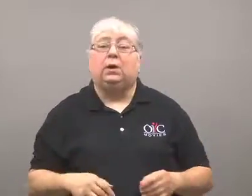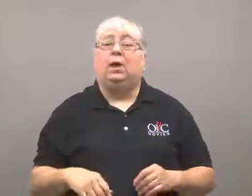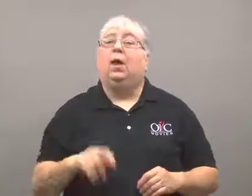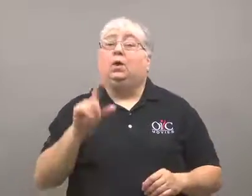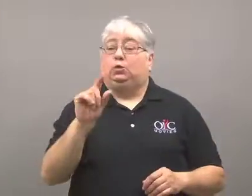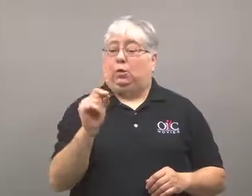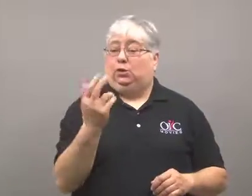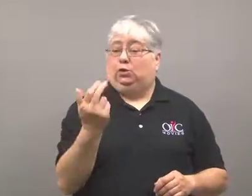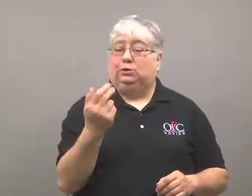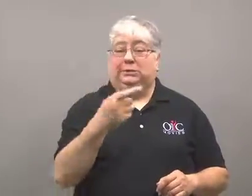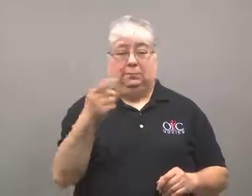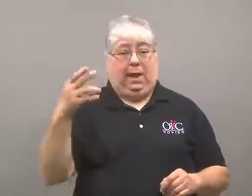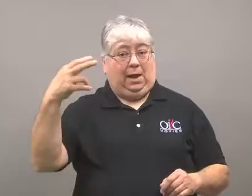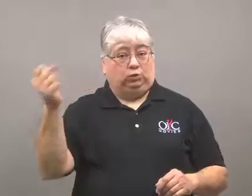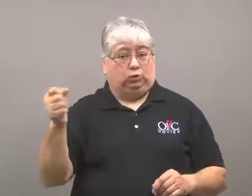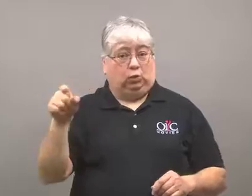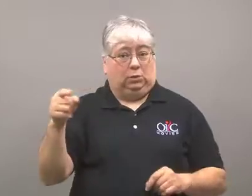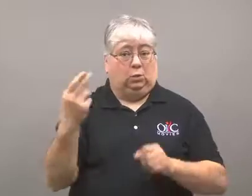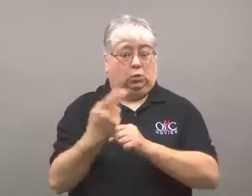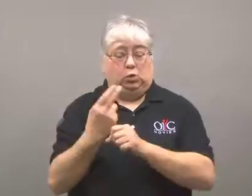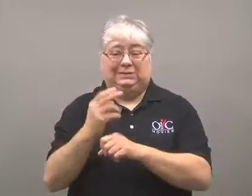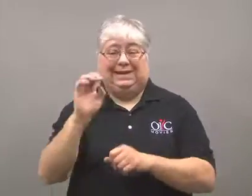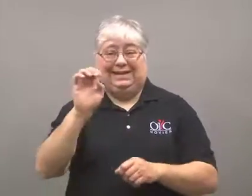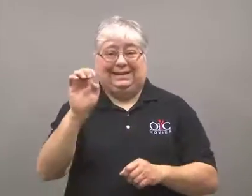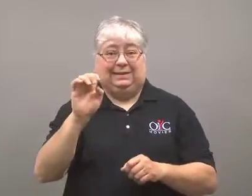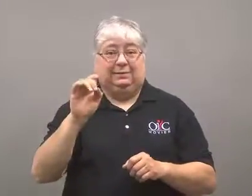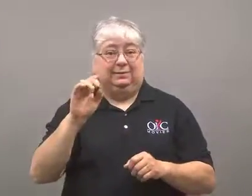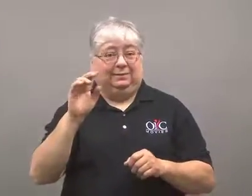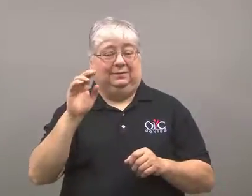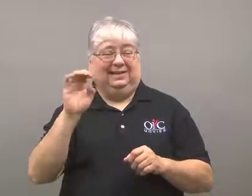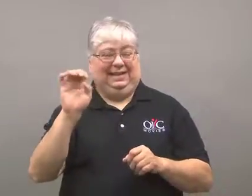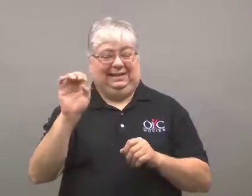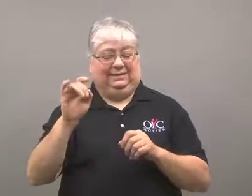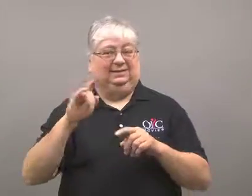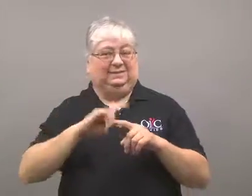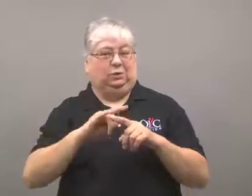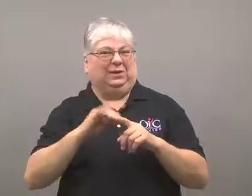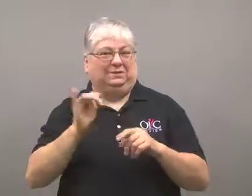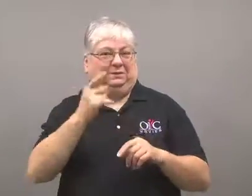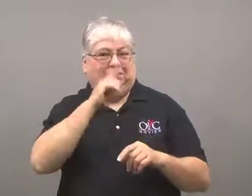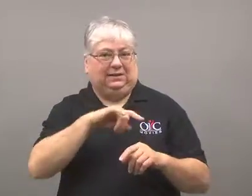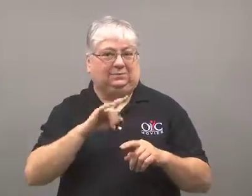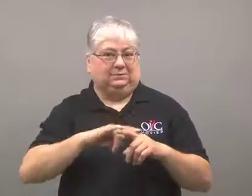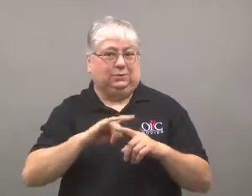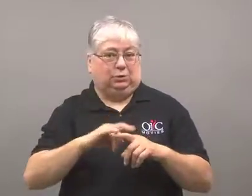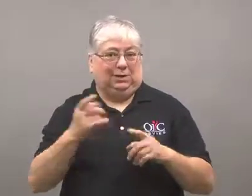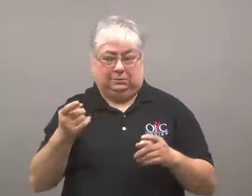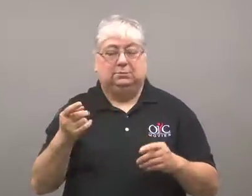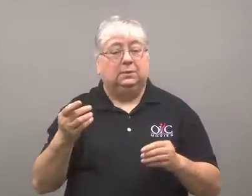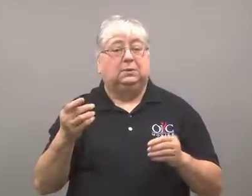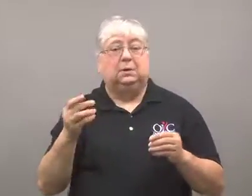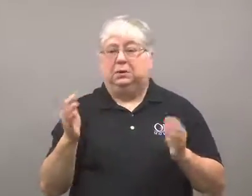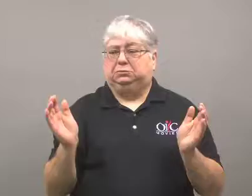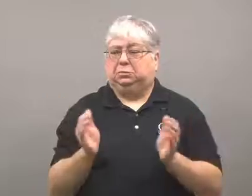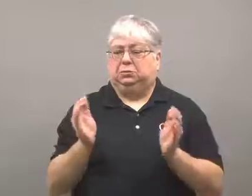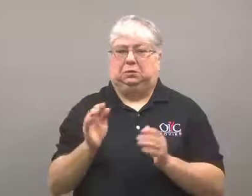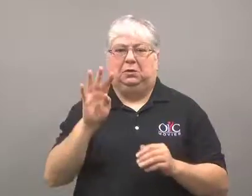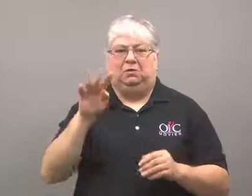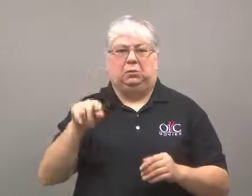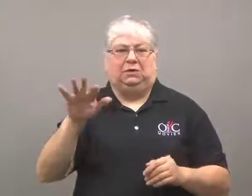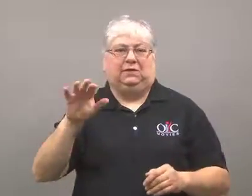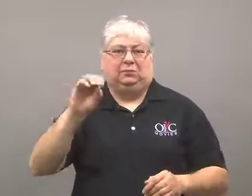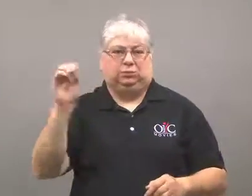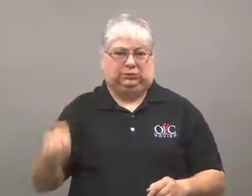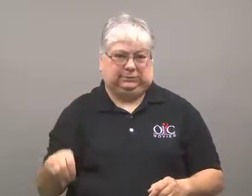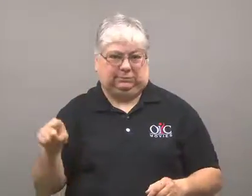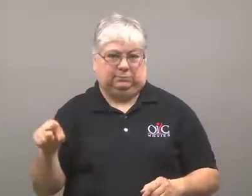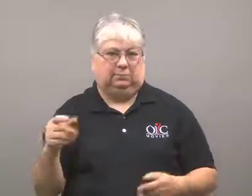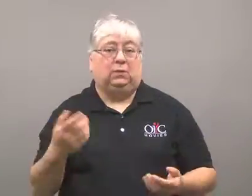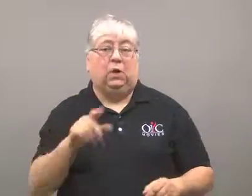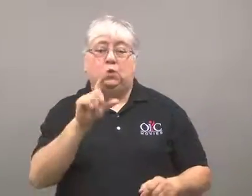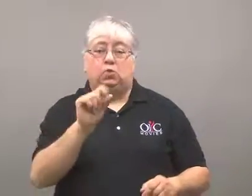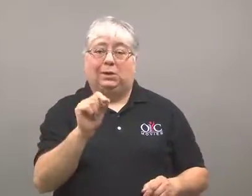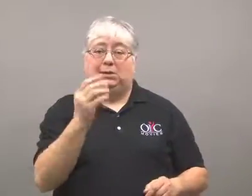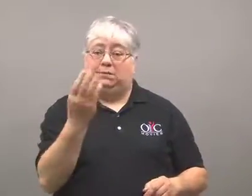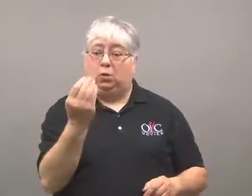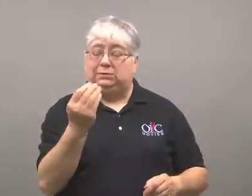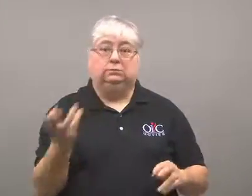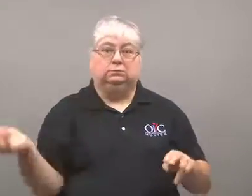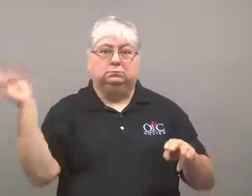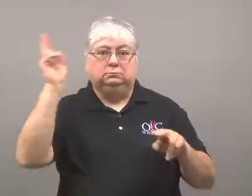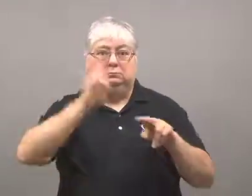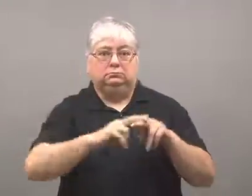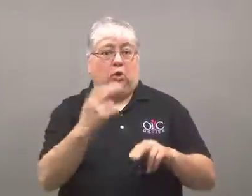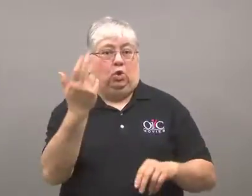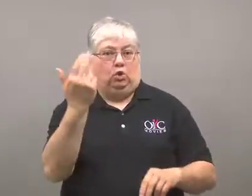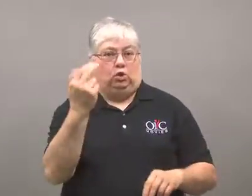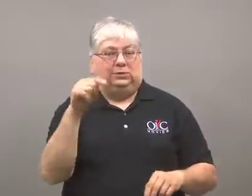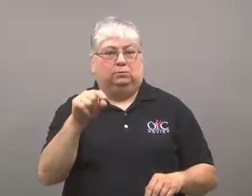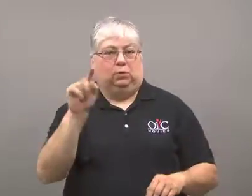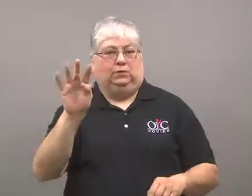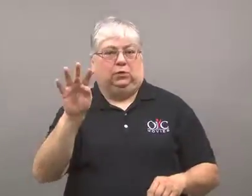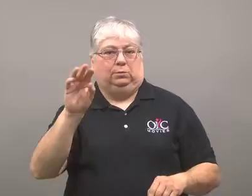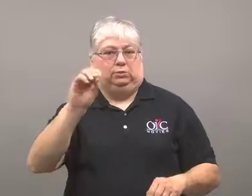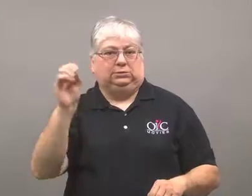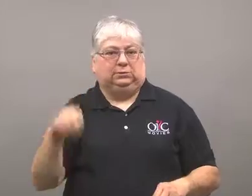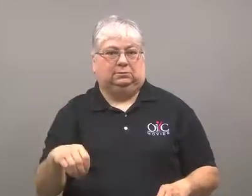Only 4.5% of high school students used e-cigarettes. That jumped to 13.4% in 2014.